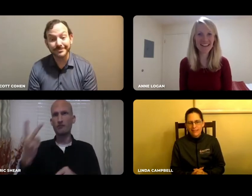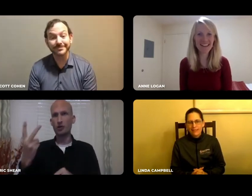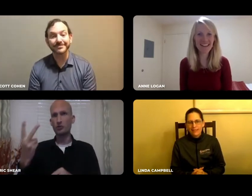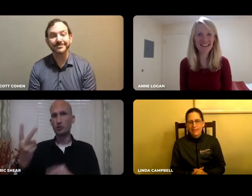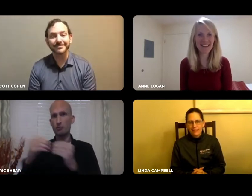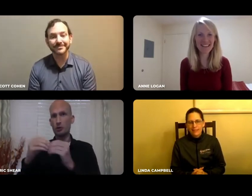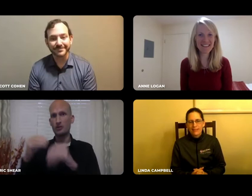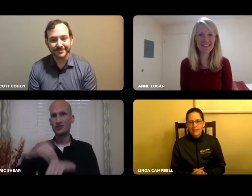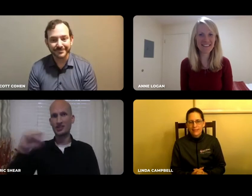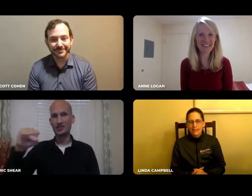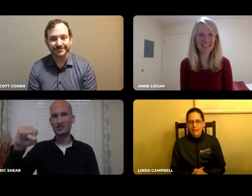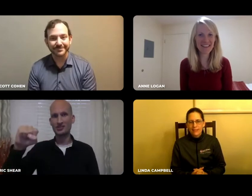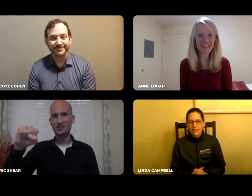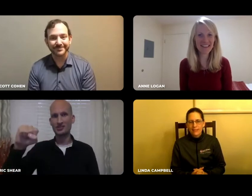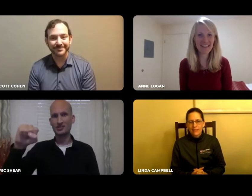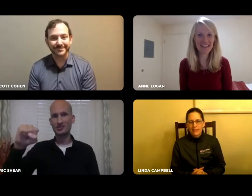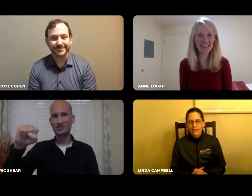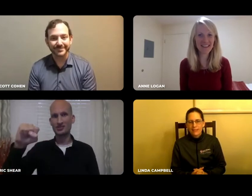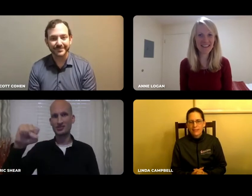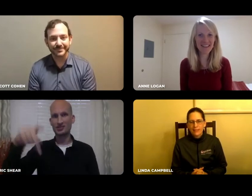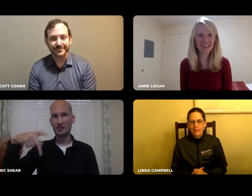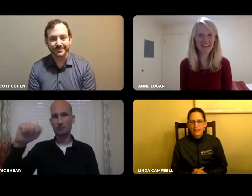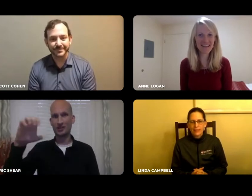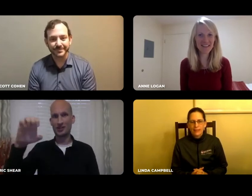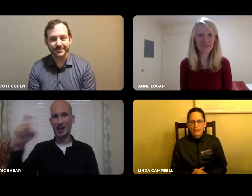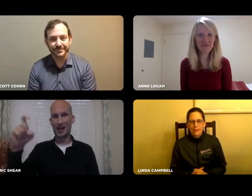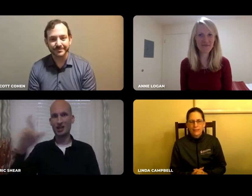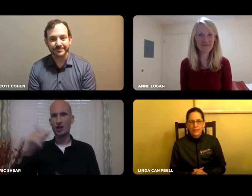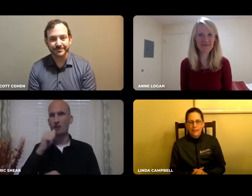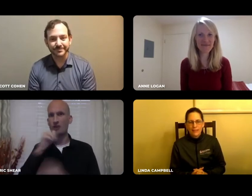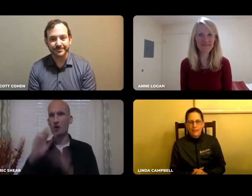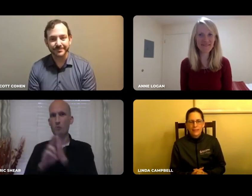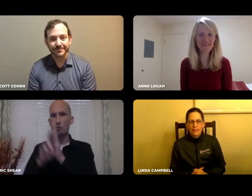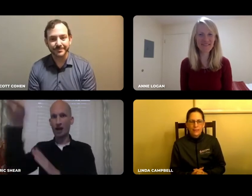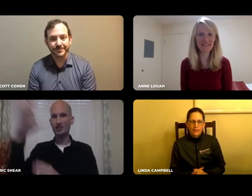There are 2 more at SpaceX the private rocket company.